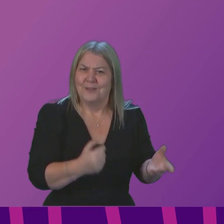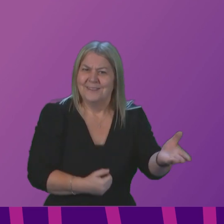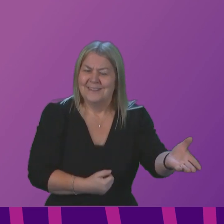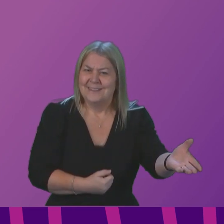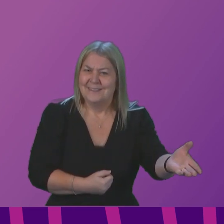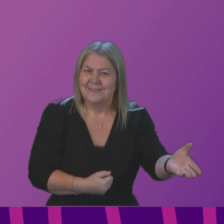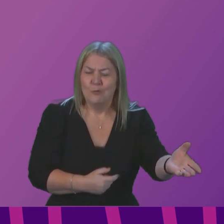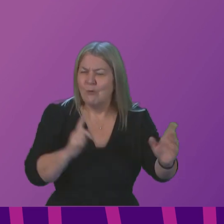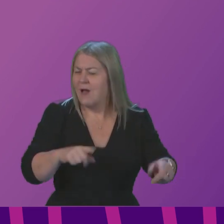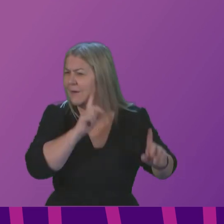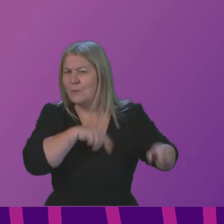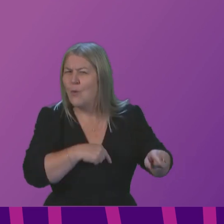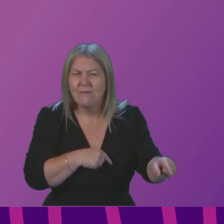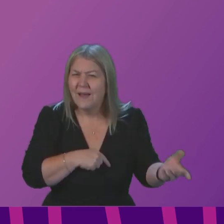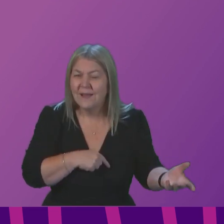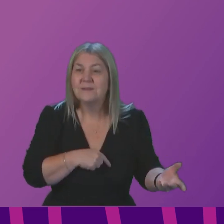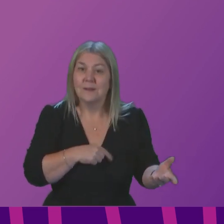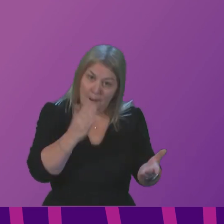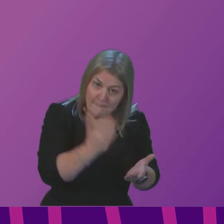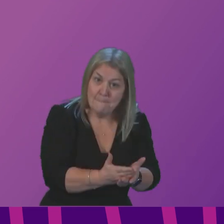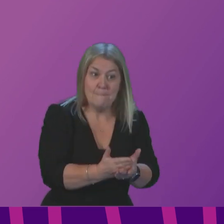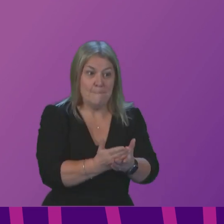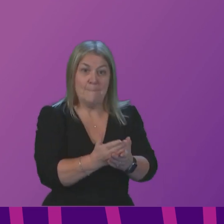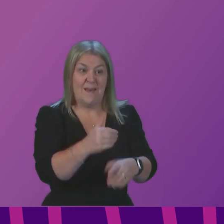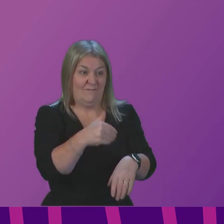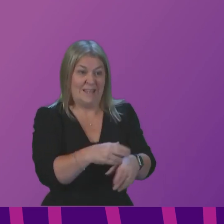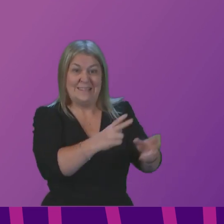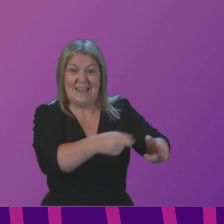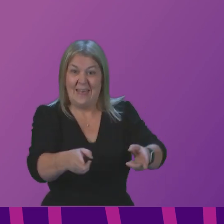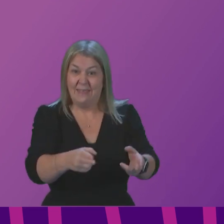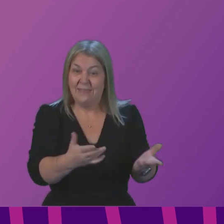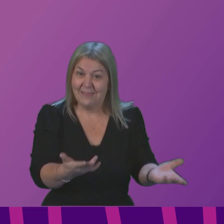Such cover-ups have deadly consequences, so I ask the First Minister agree to Louise Slorance’s